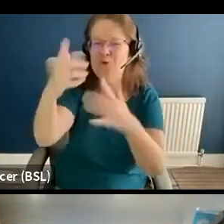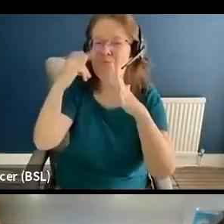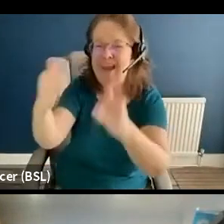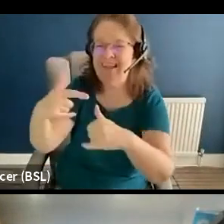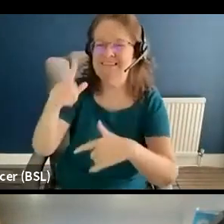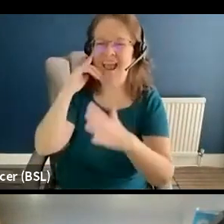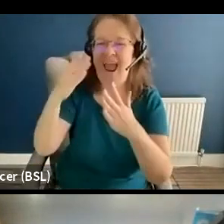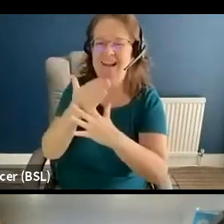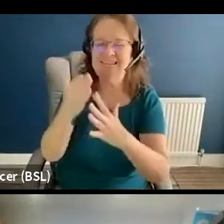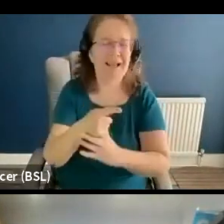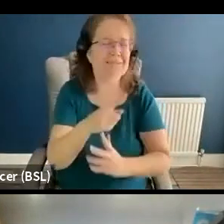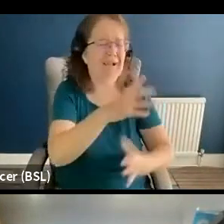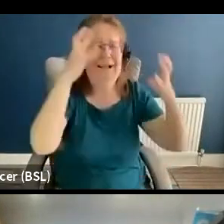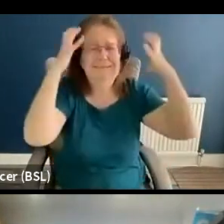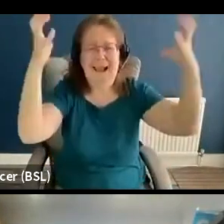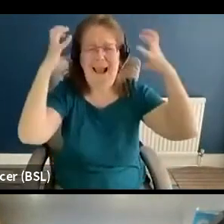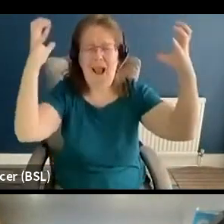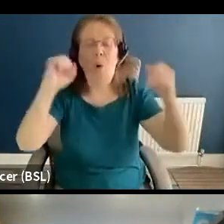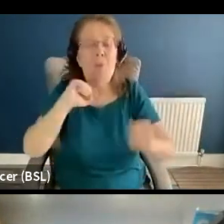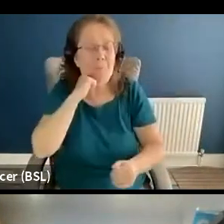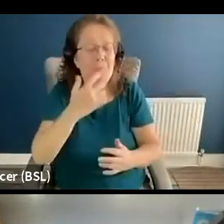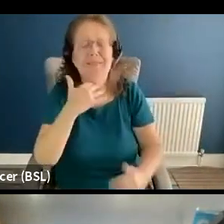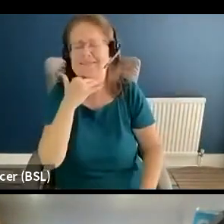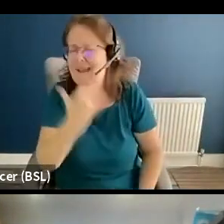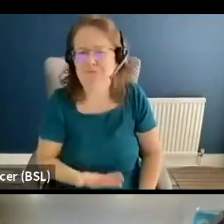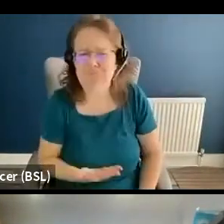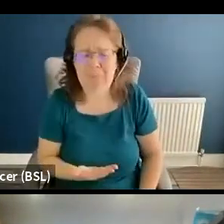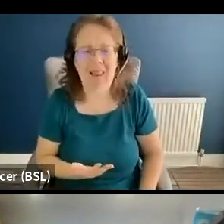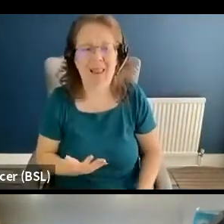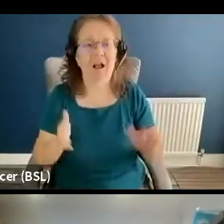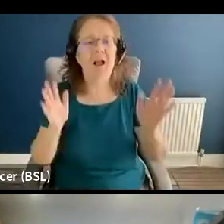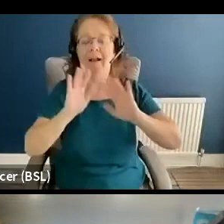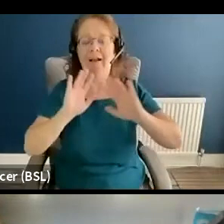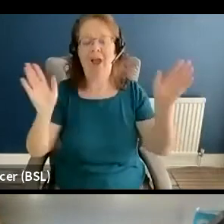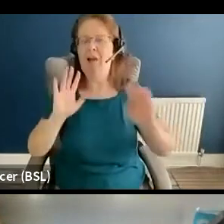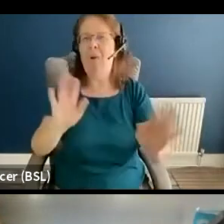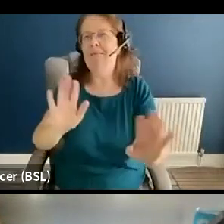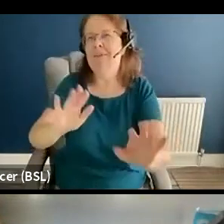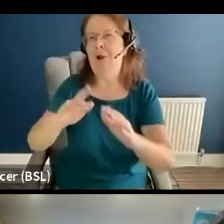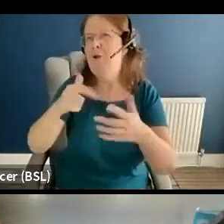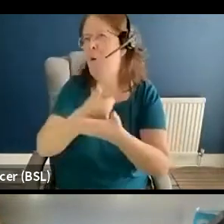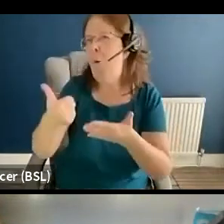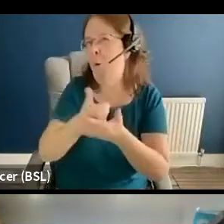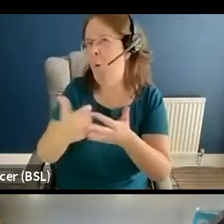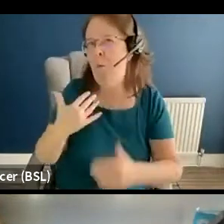And you think it's going to be terrible. Sorry not always terrible, but often is.